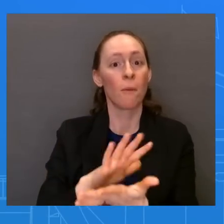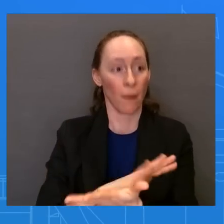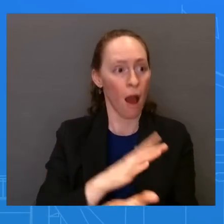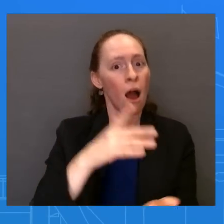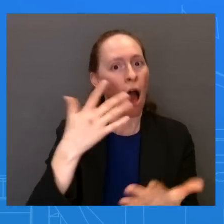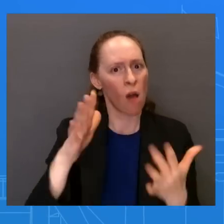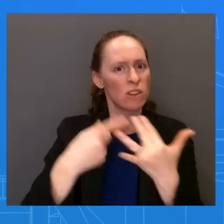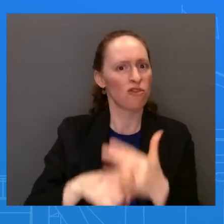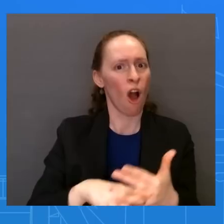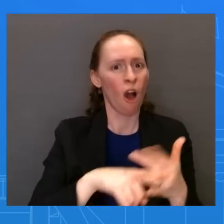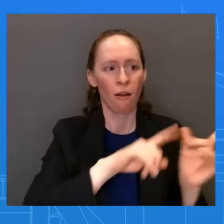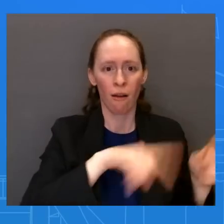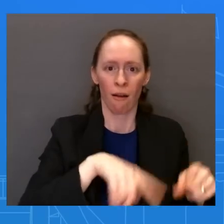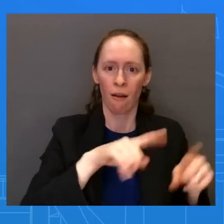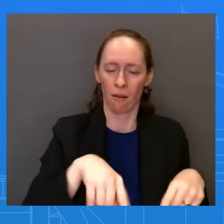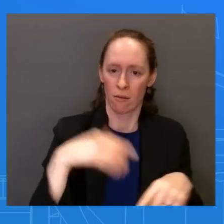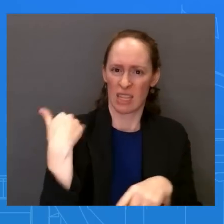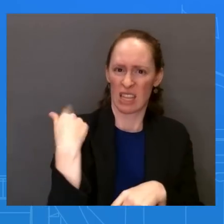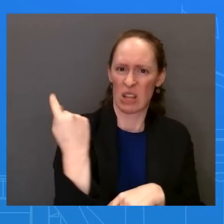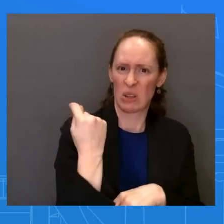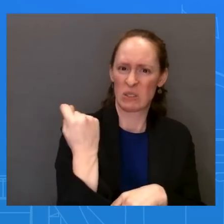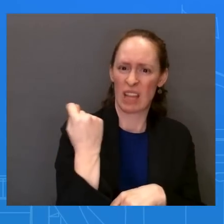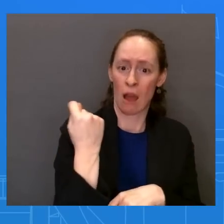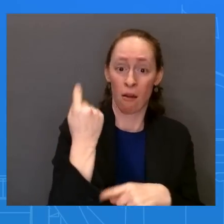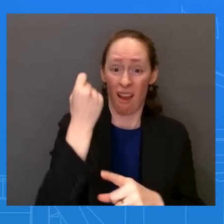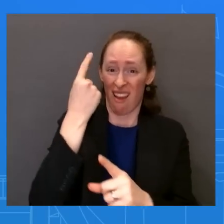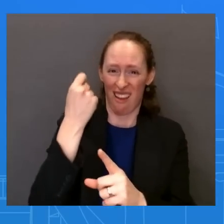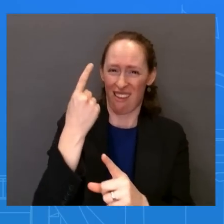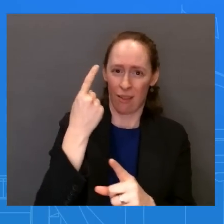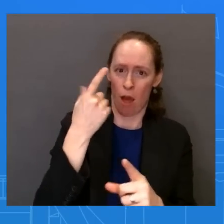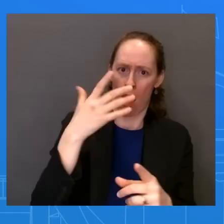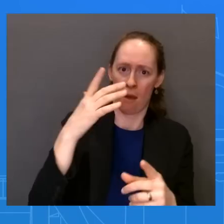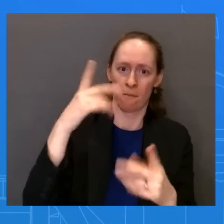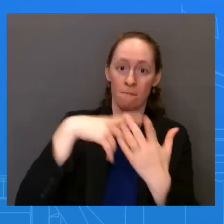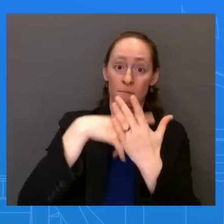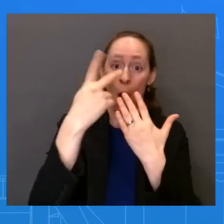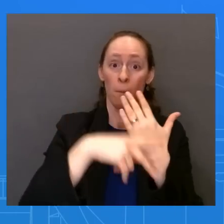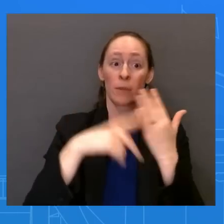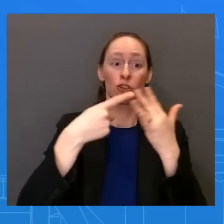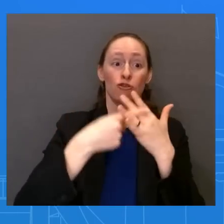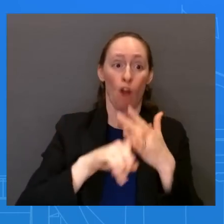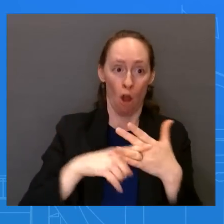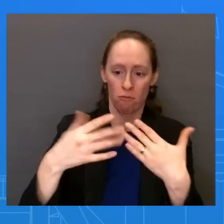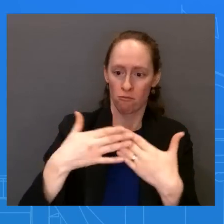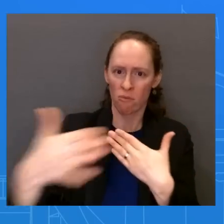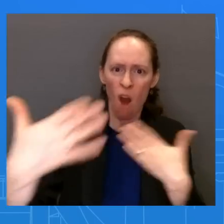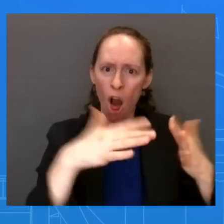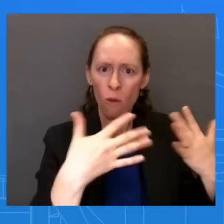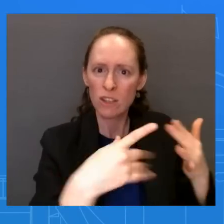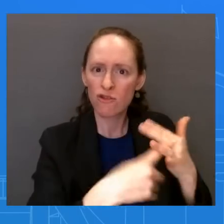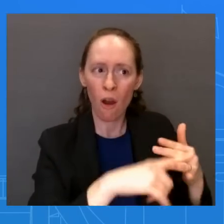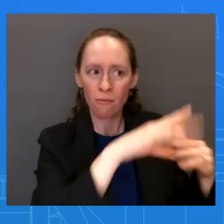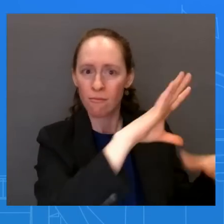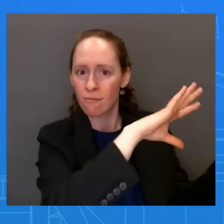Hundreds more have been vetted and approved for travel and can book a flight to the United States to arrive on time. But I want to be very clear: